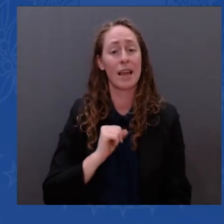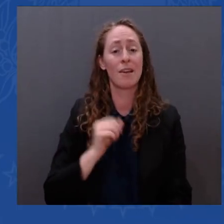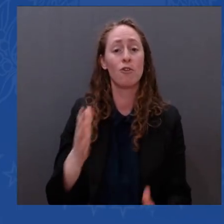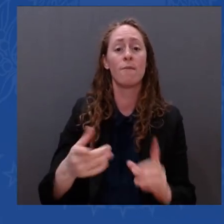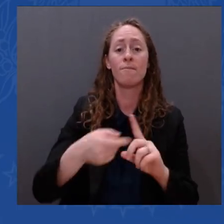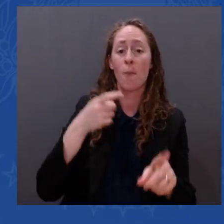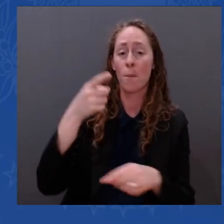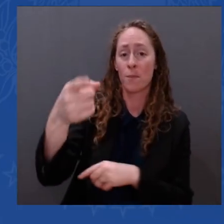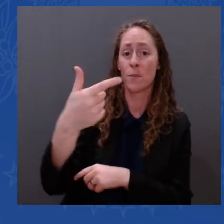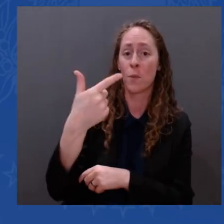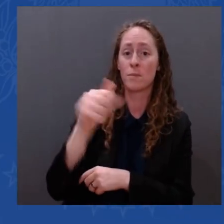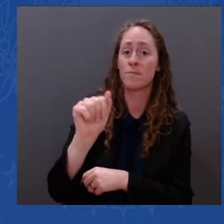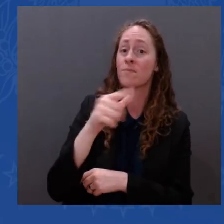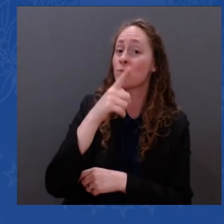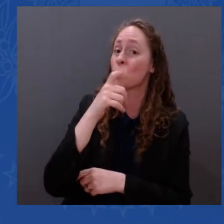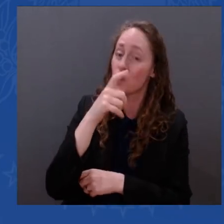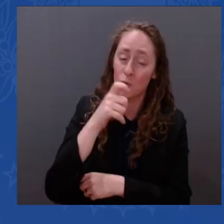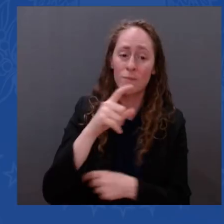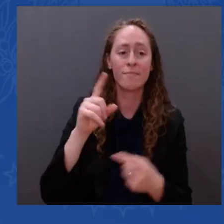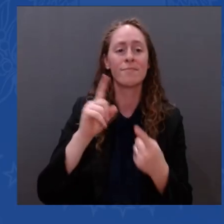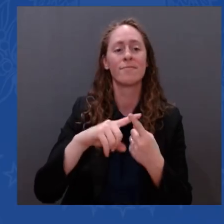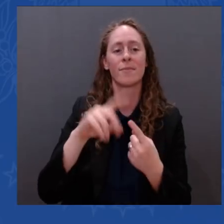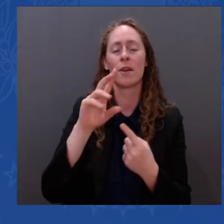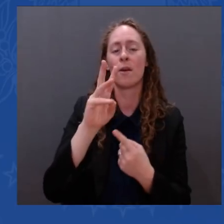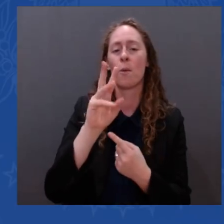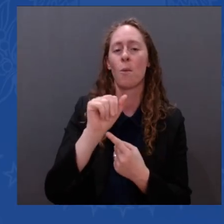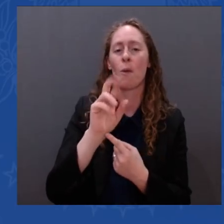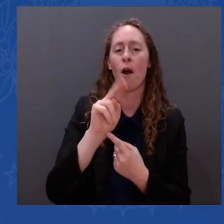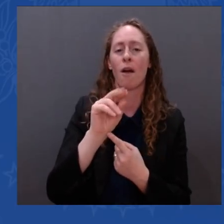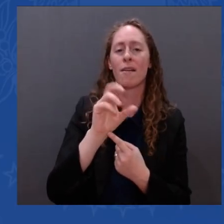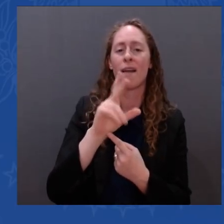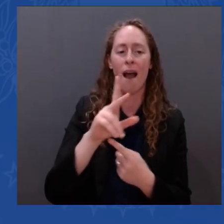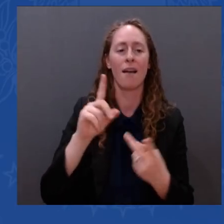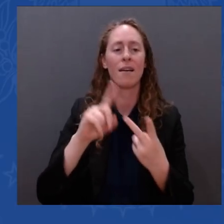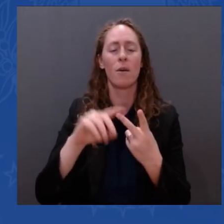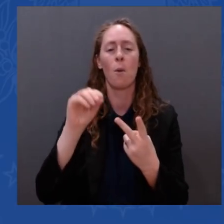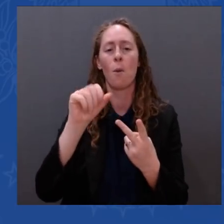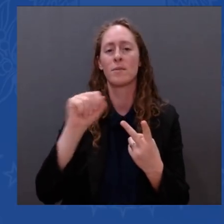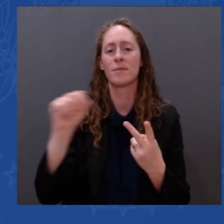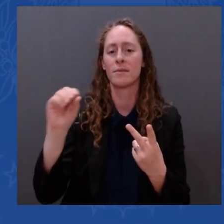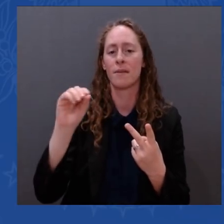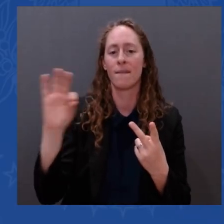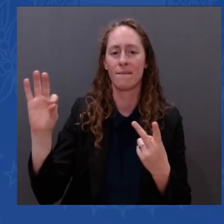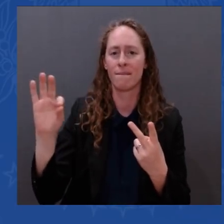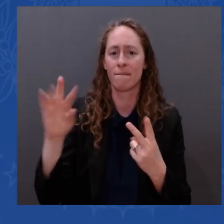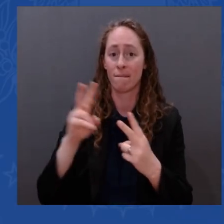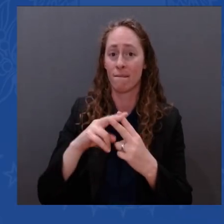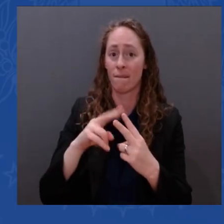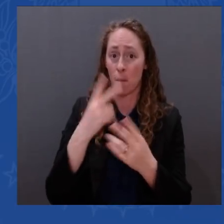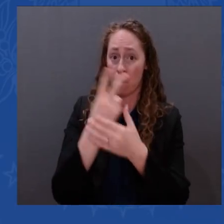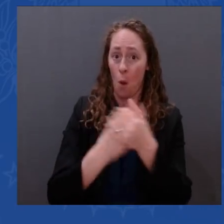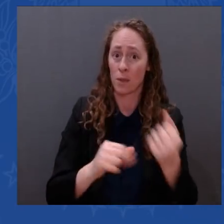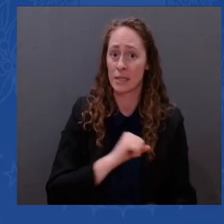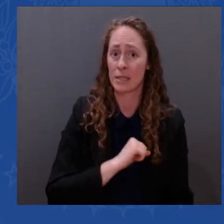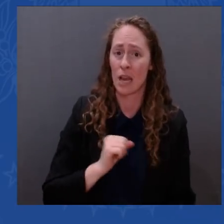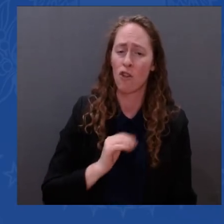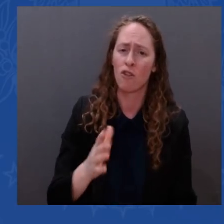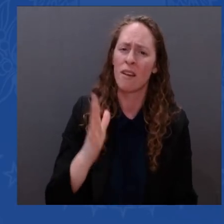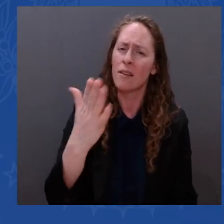to be the magnet for this clean energy investment. And these investments are part of a trend my administration --